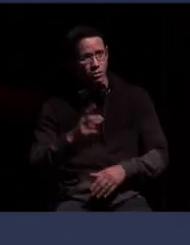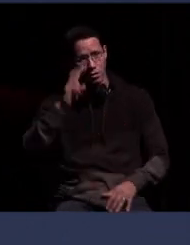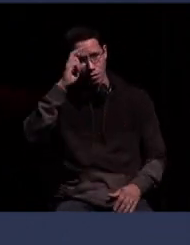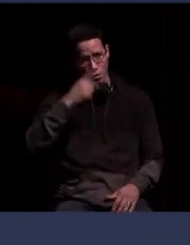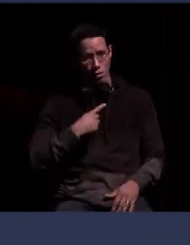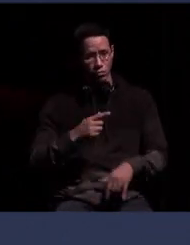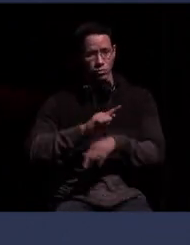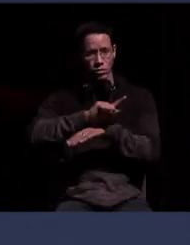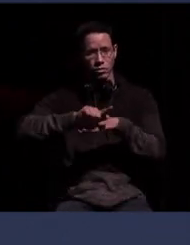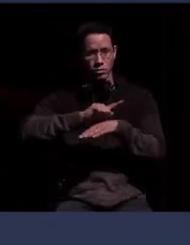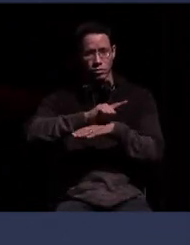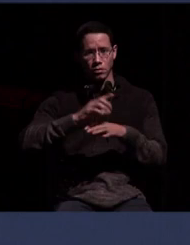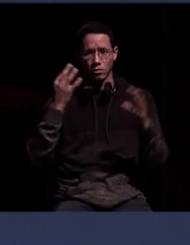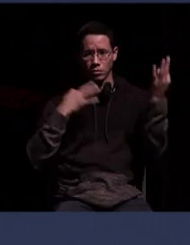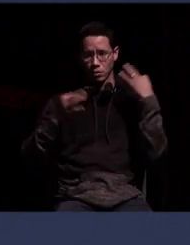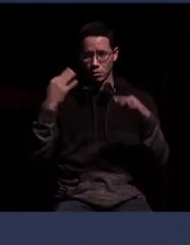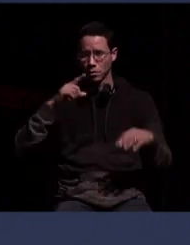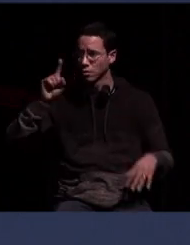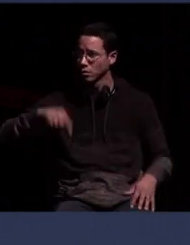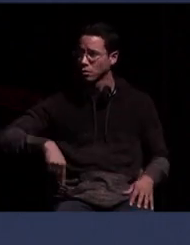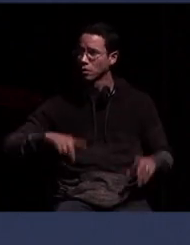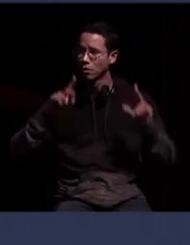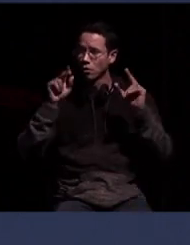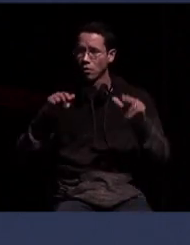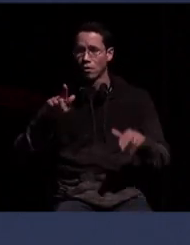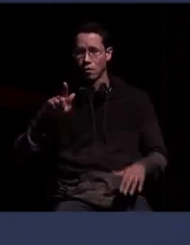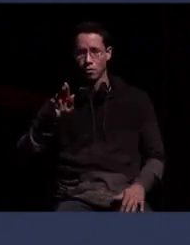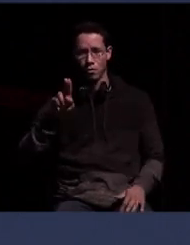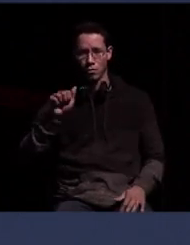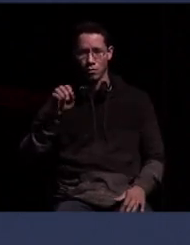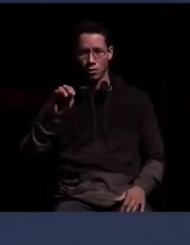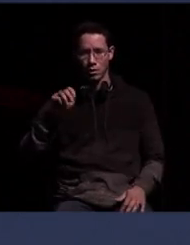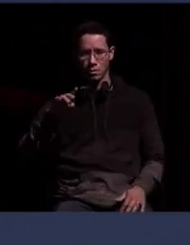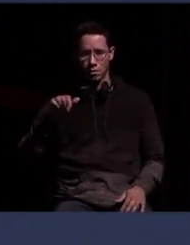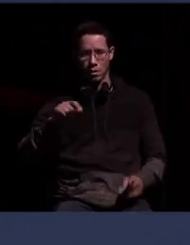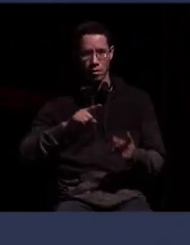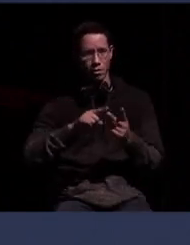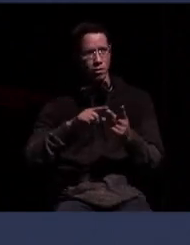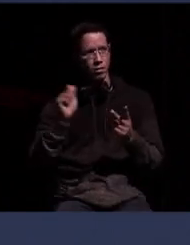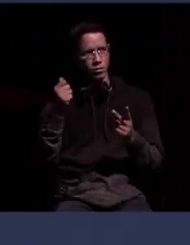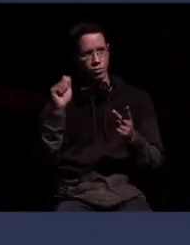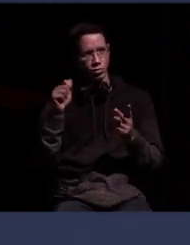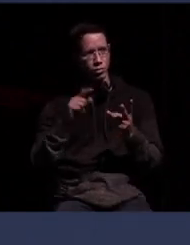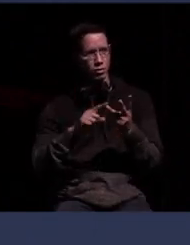like the ones of Hotel Bauen in Argentina or Pluma in Uruguay a solution for the problem?”